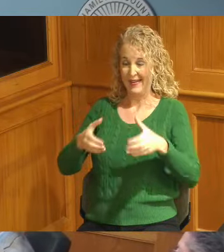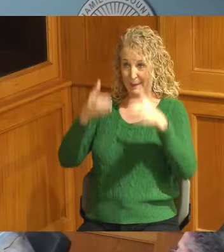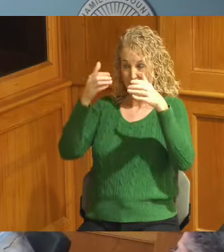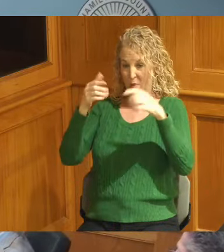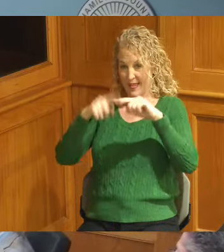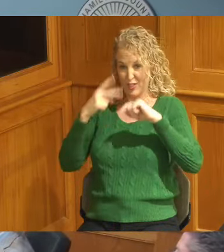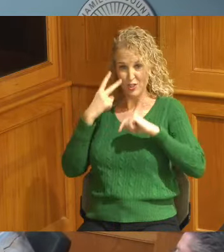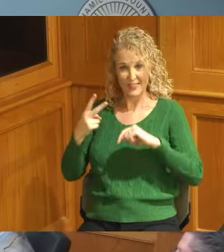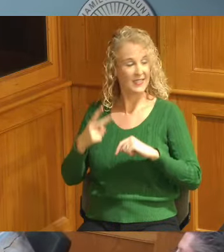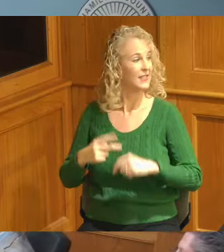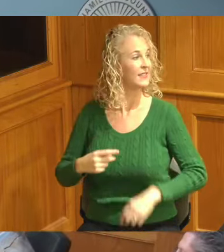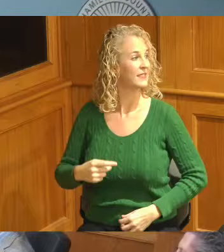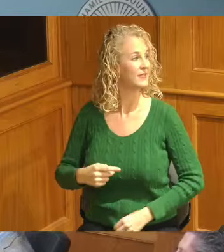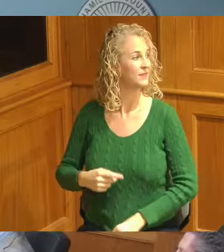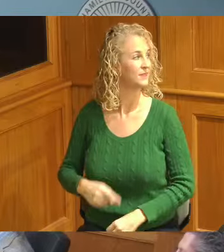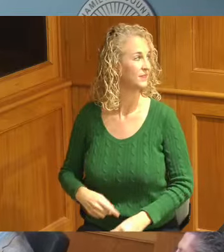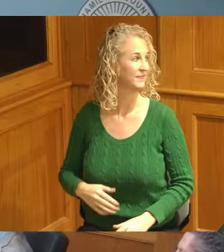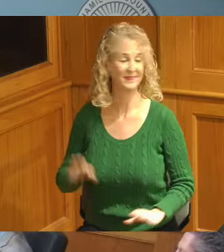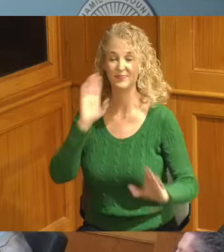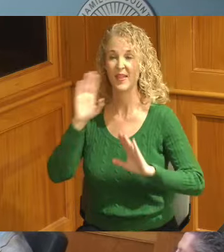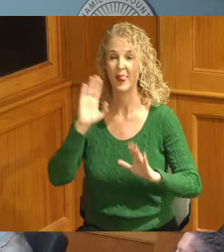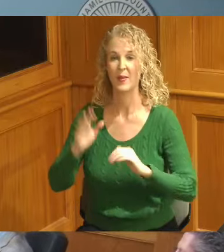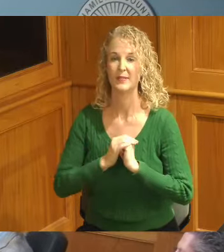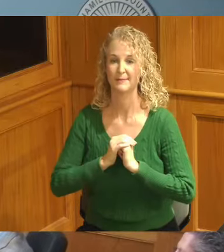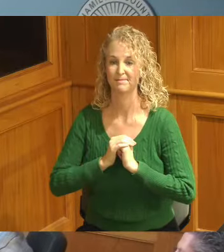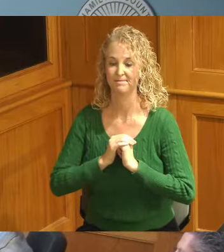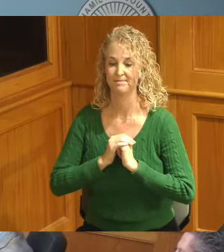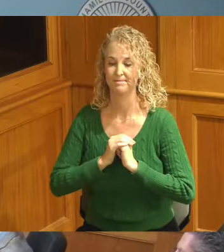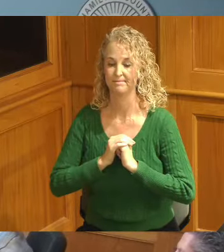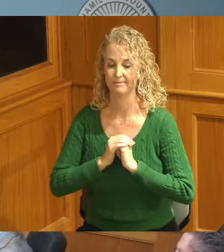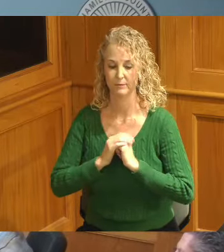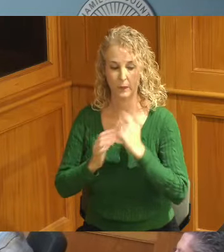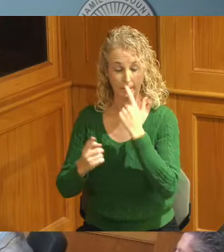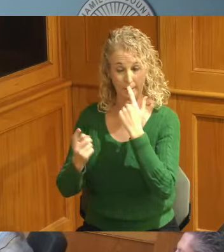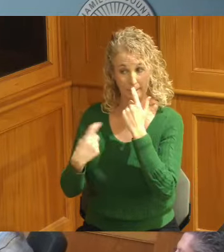Kathleen, you come stuck her on the Board. Yeah. Hi there. was there a question? I'm sorry. Yeah,